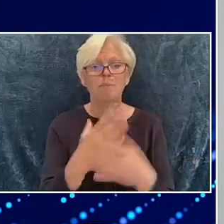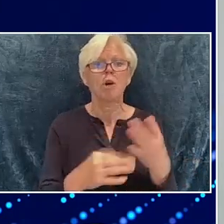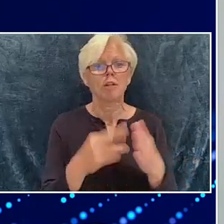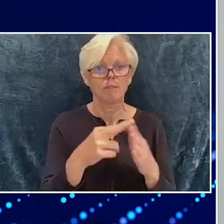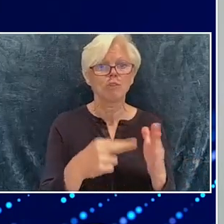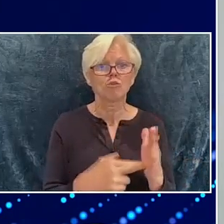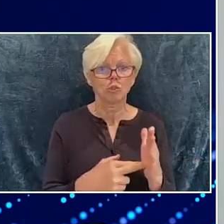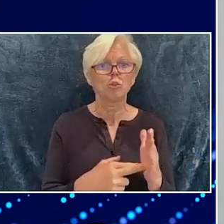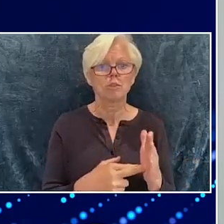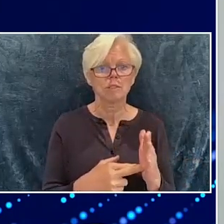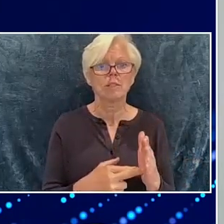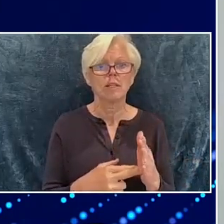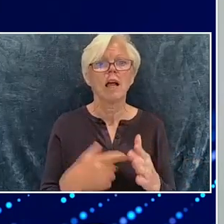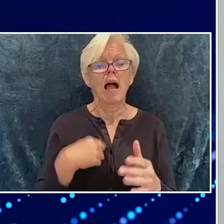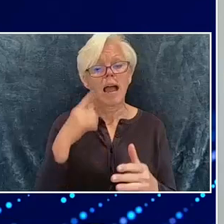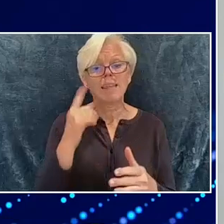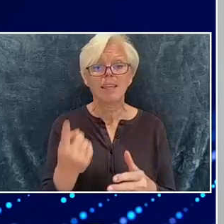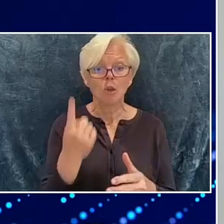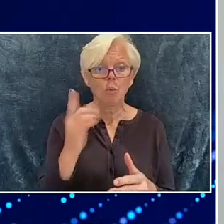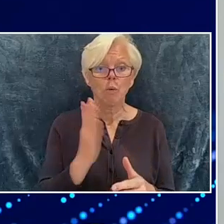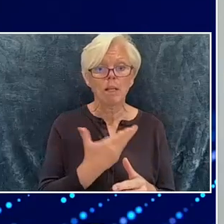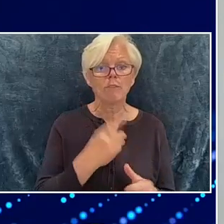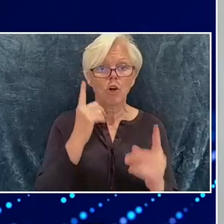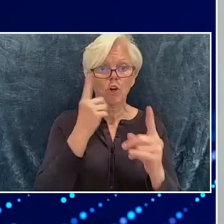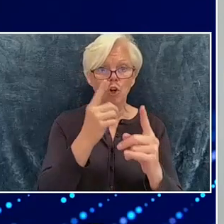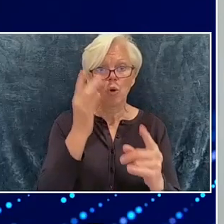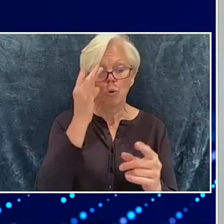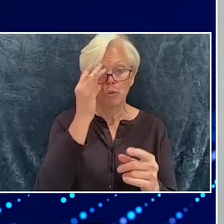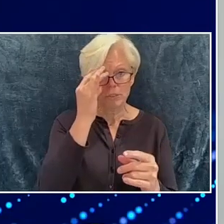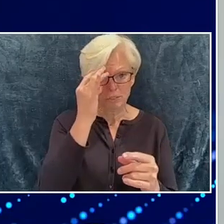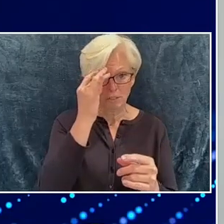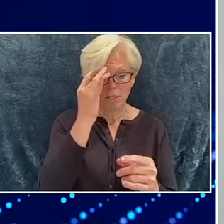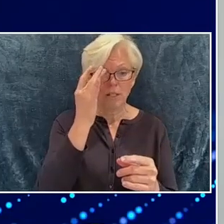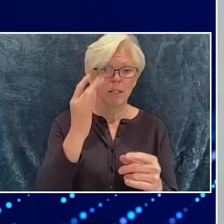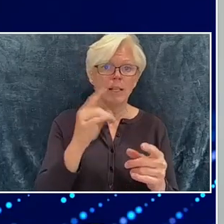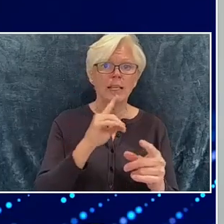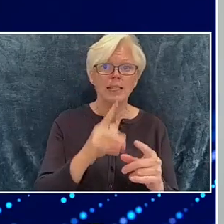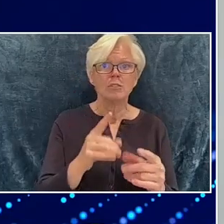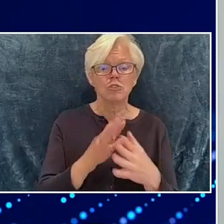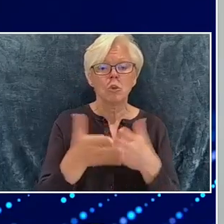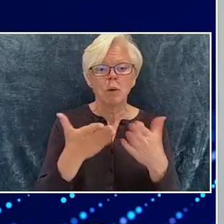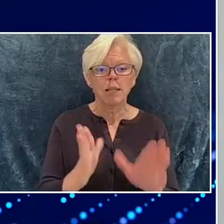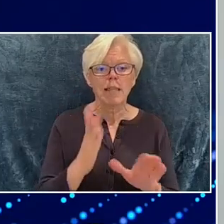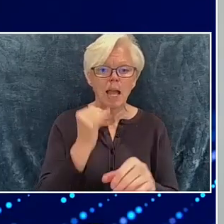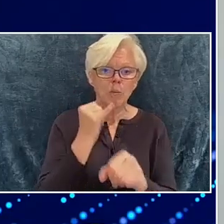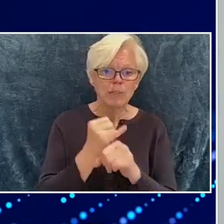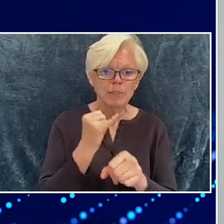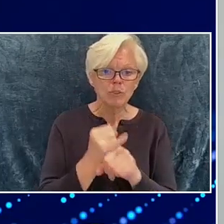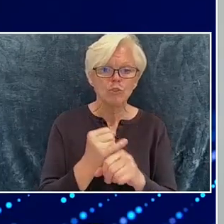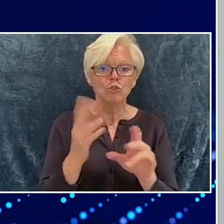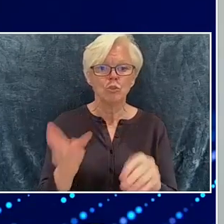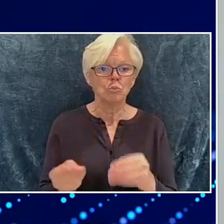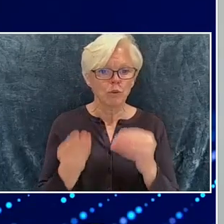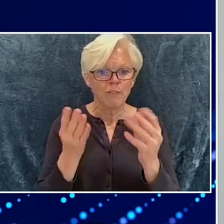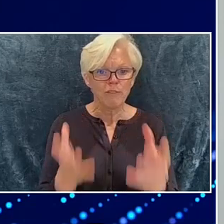You know, I think one of our goals is to allow institutions to provide materials to